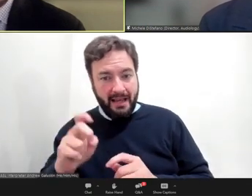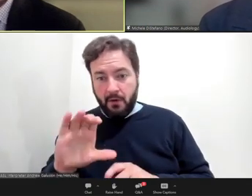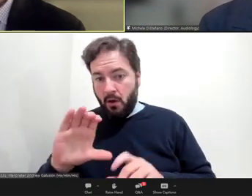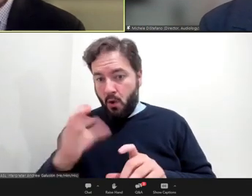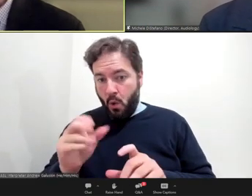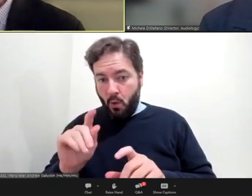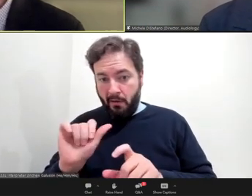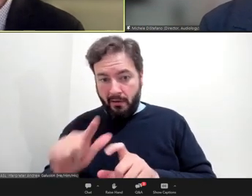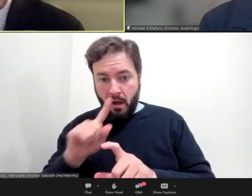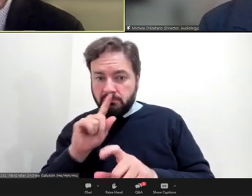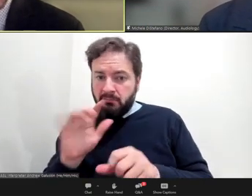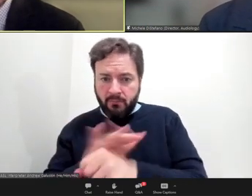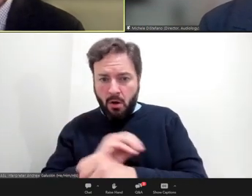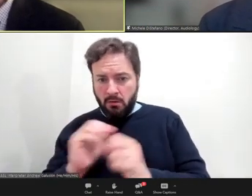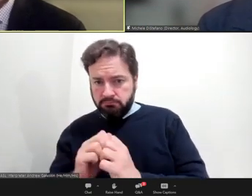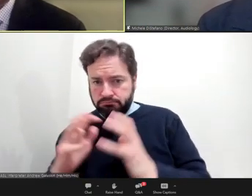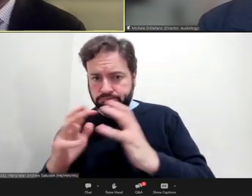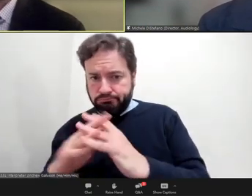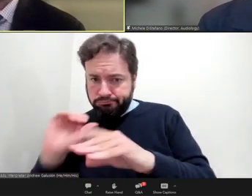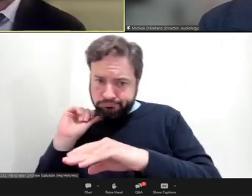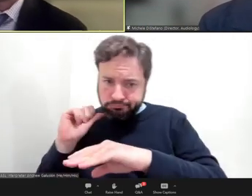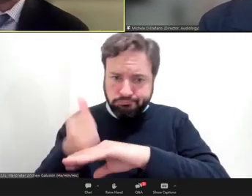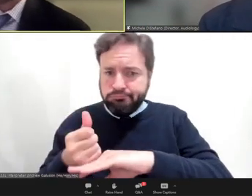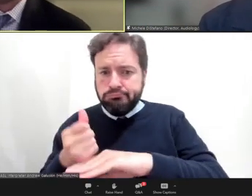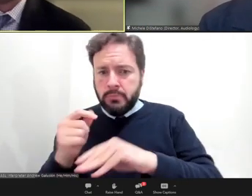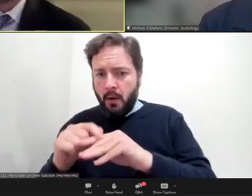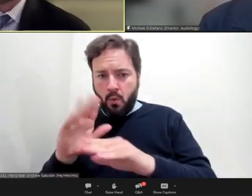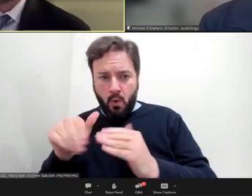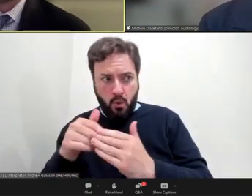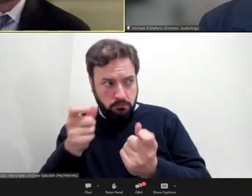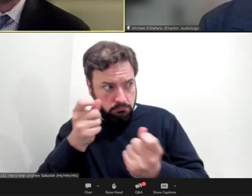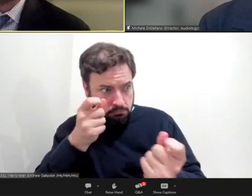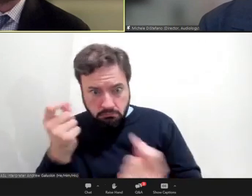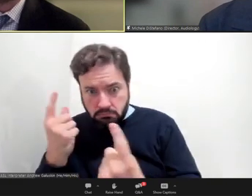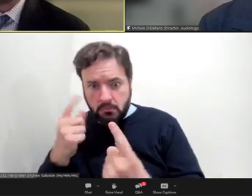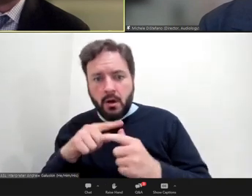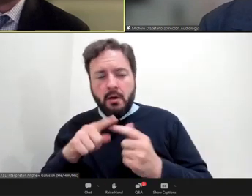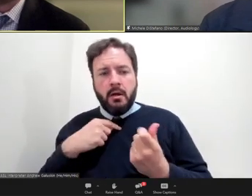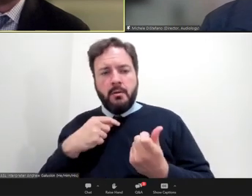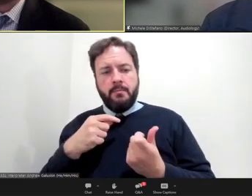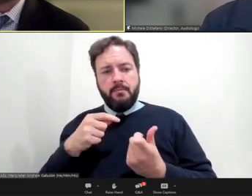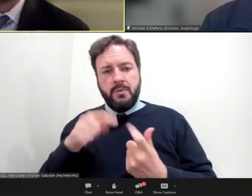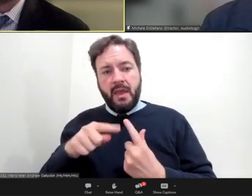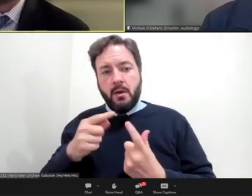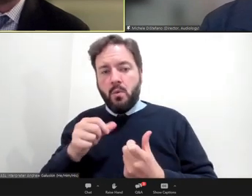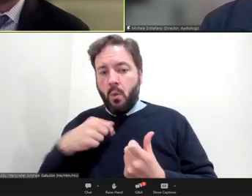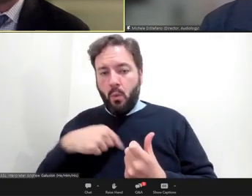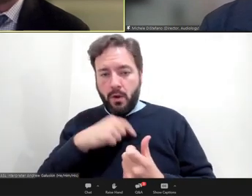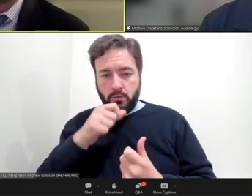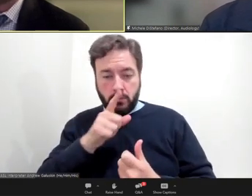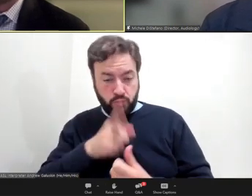well formed and everybody is on the same page about -- and understanding that we're not sure